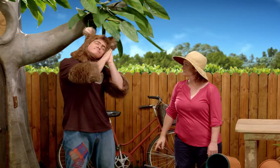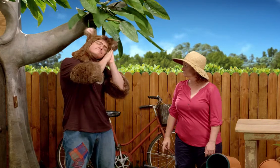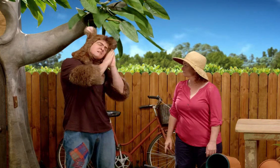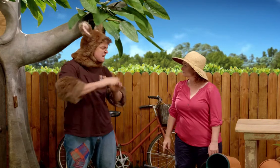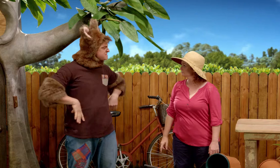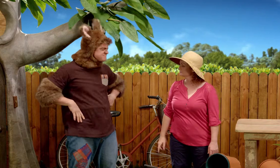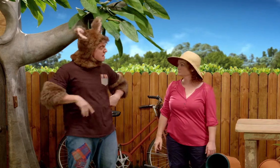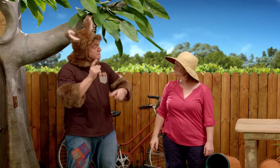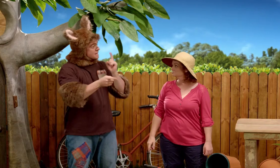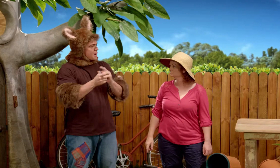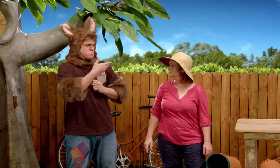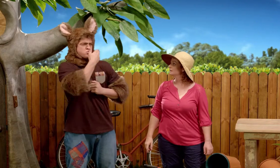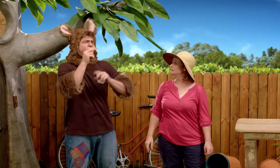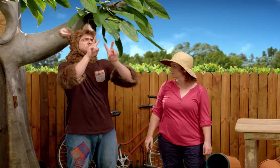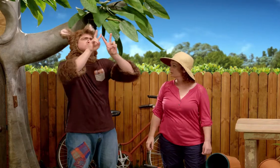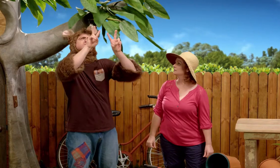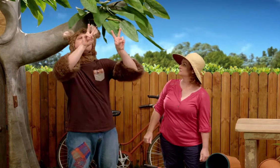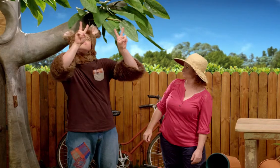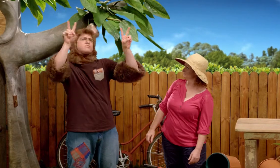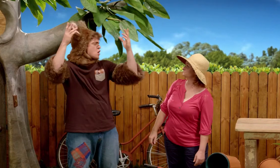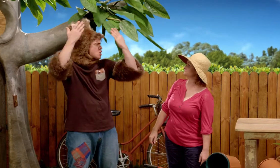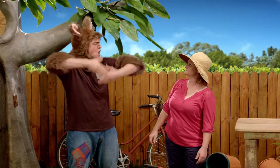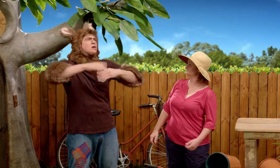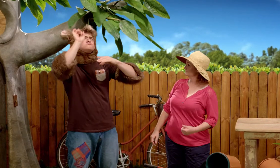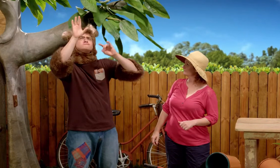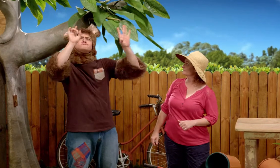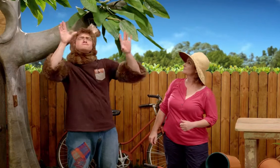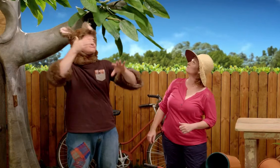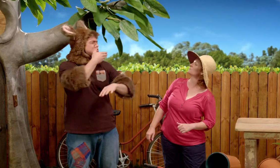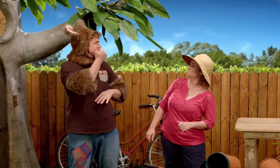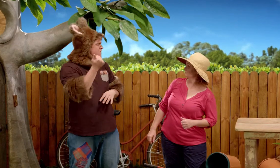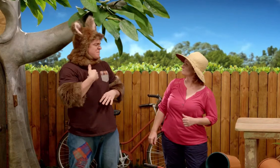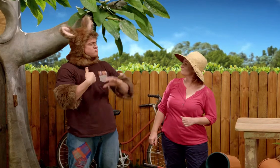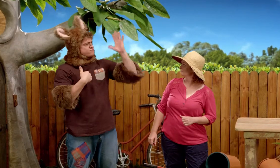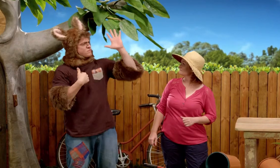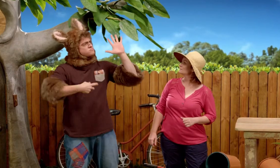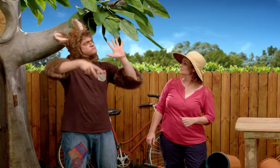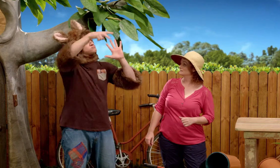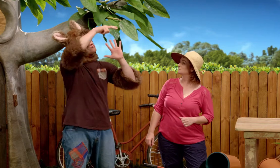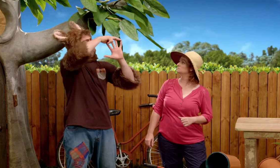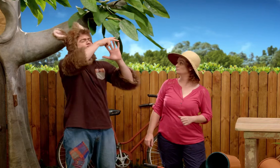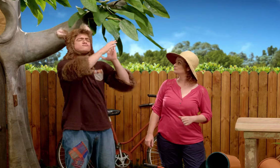at night time. Sometimes, I like to sit on the top of my tree, and look at the beautiful stars.